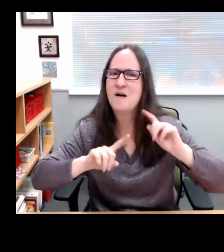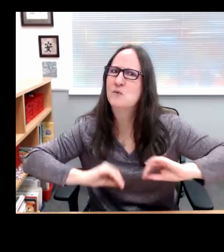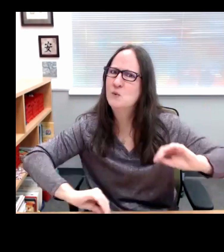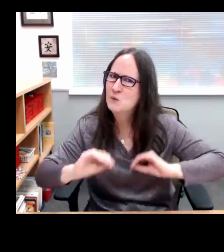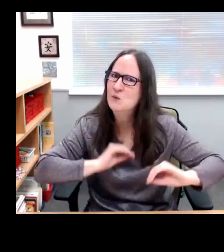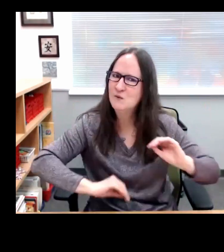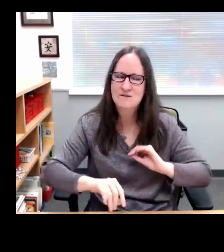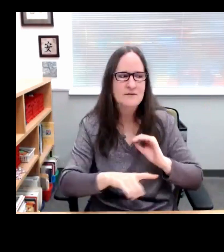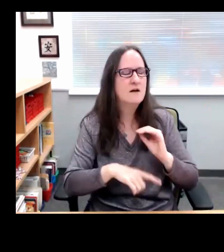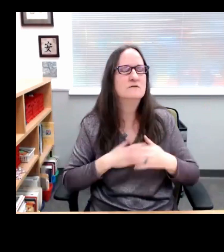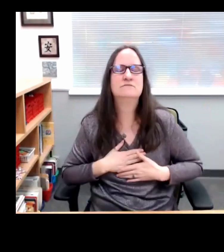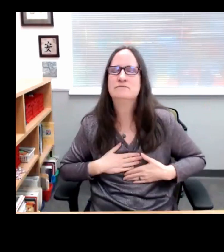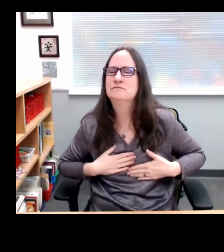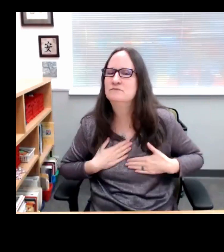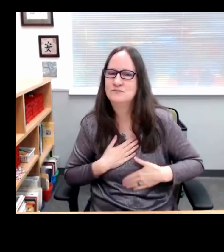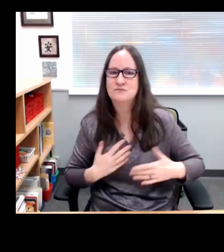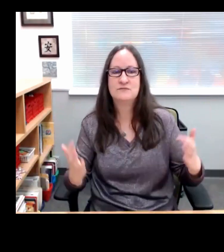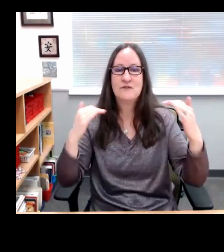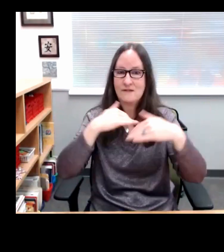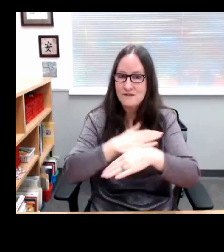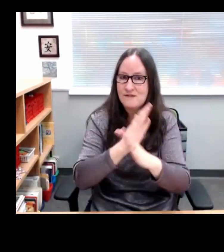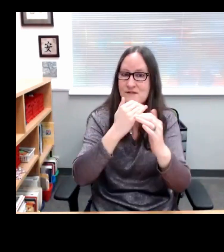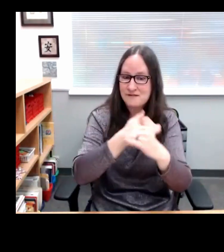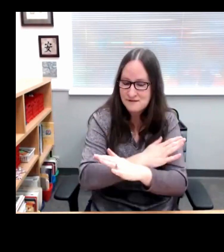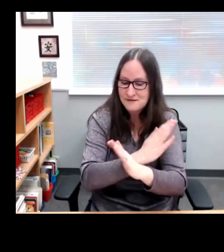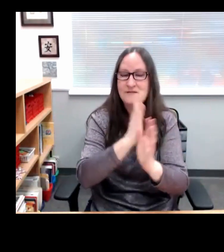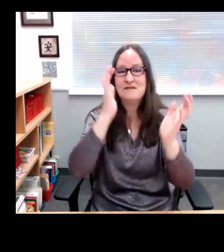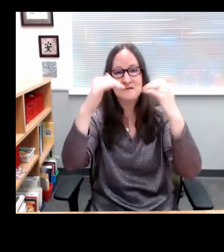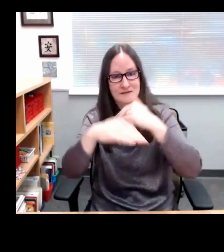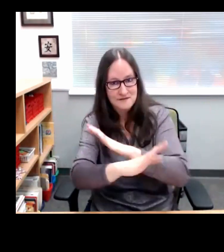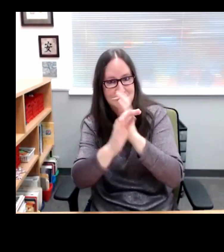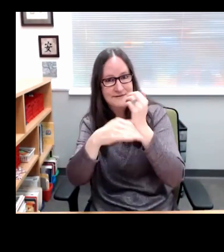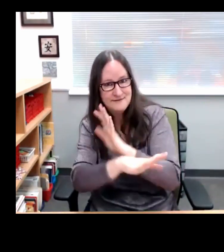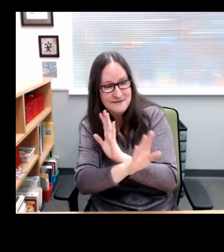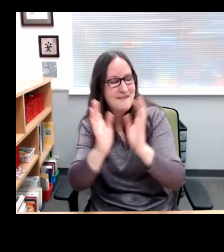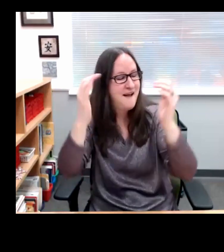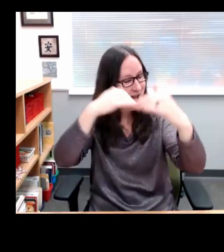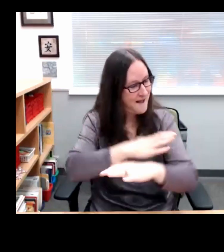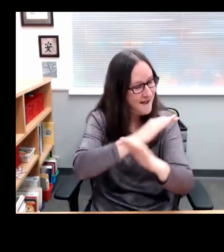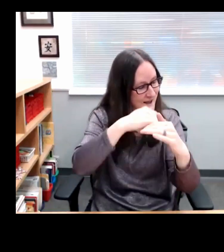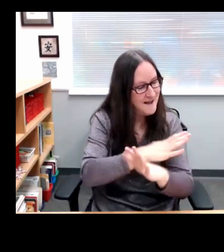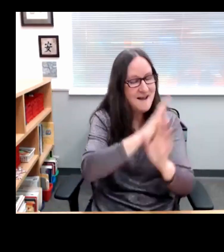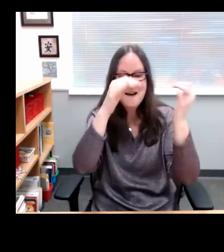And it's not even really a sign. It's more of just a movement. But we really enjoyed this.